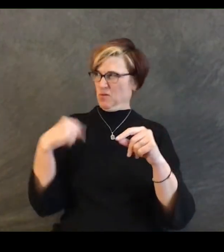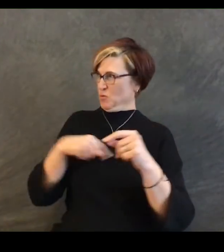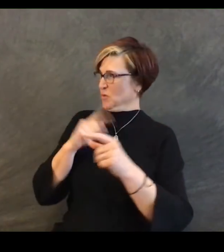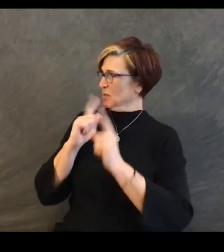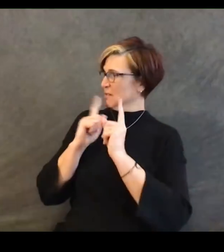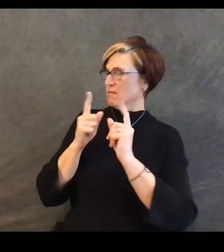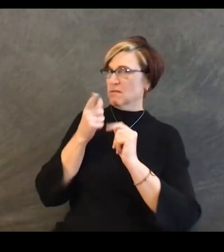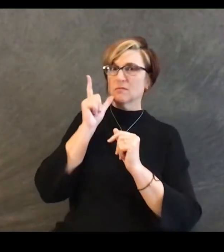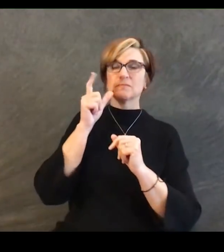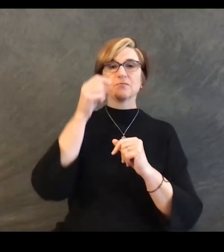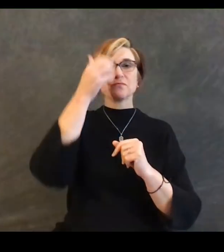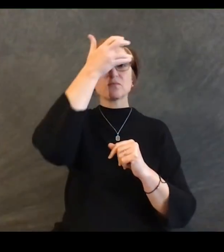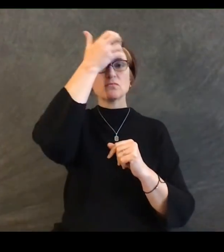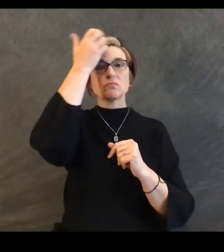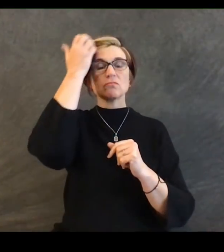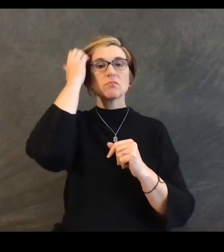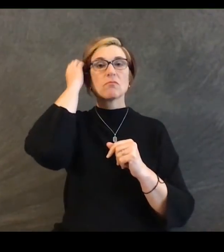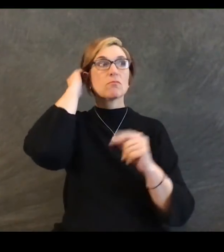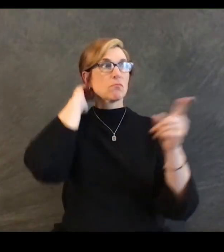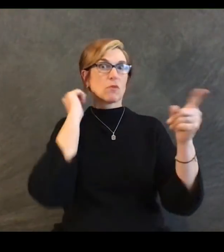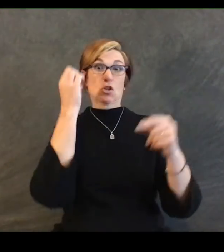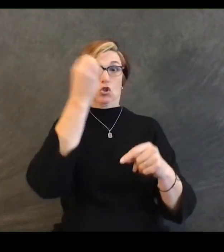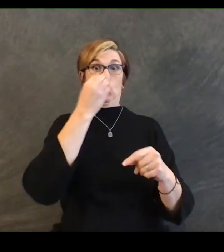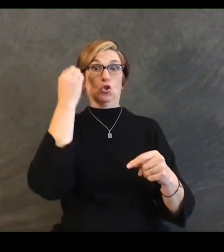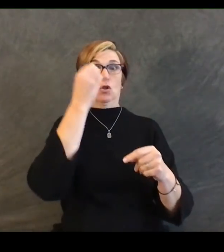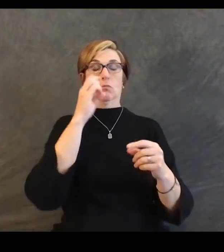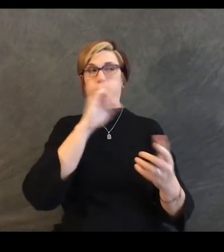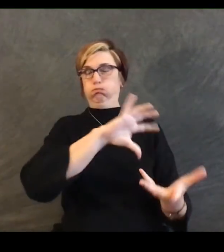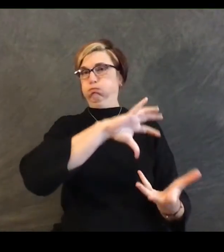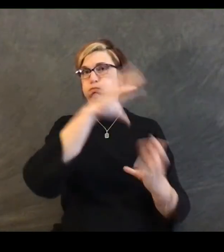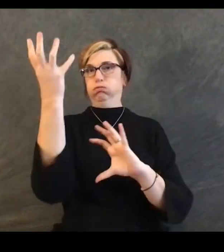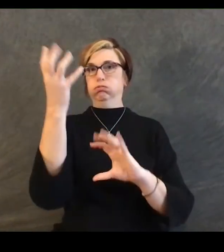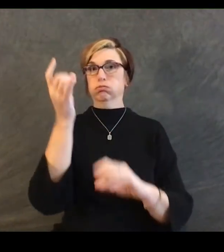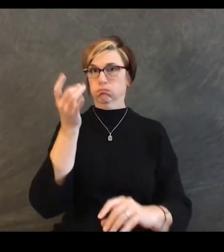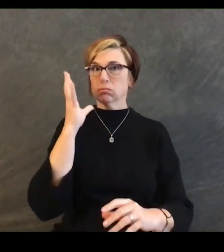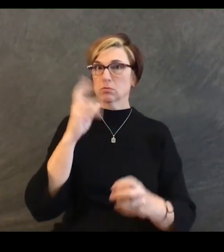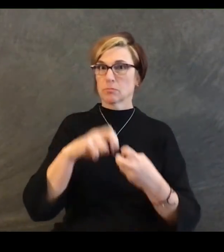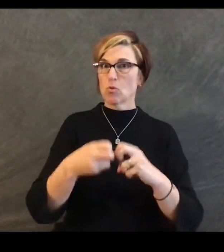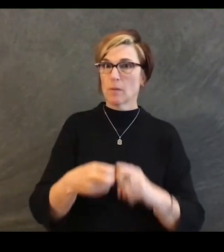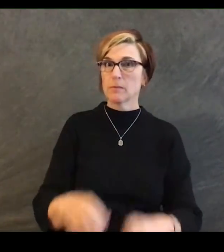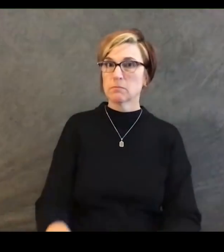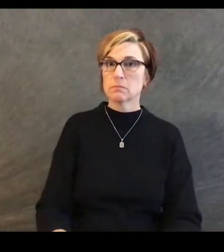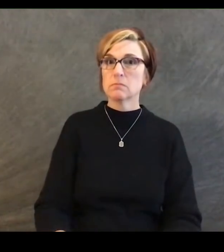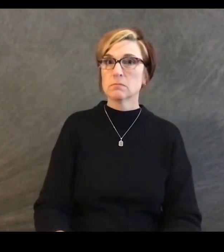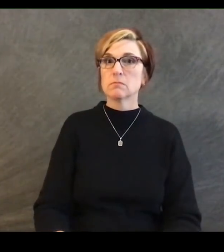they're having tremendous problems other countries are having problems other